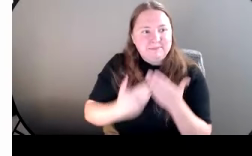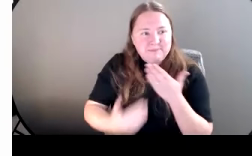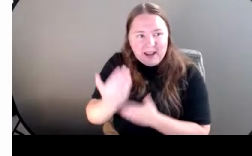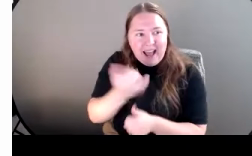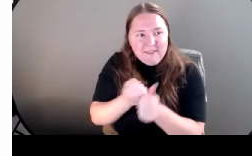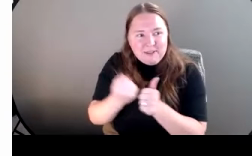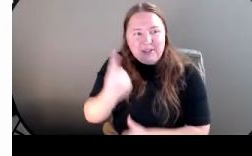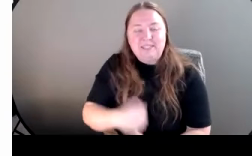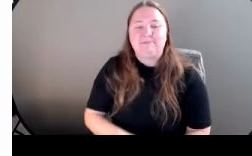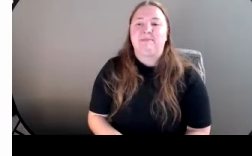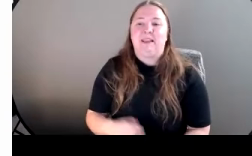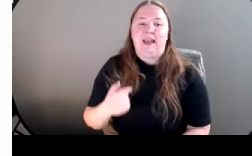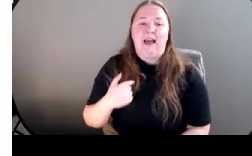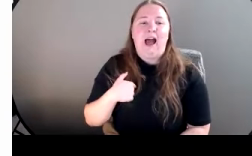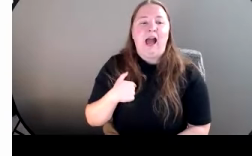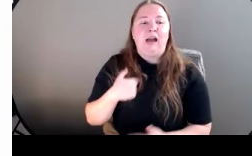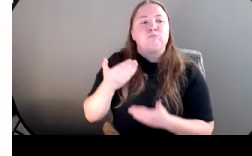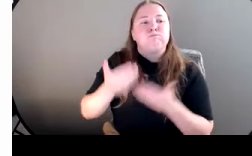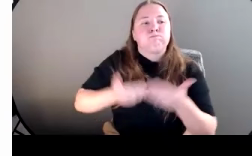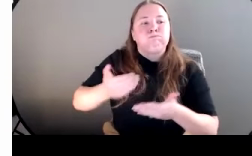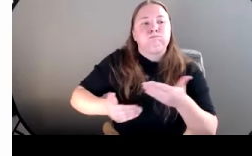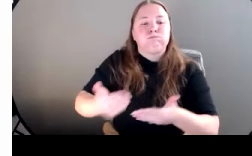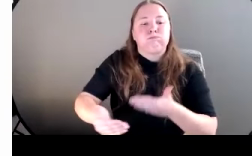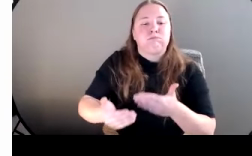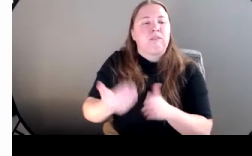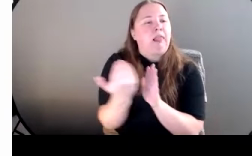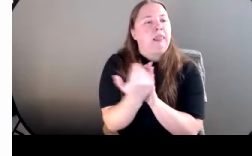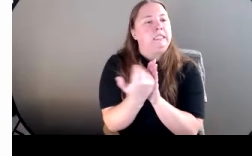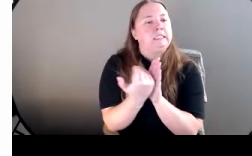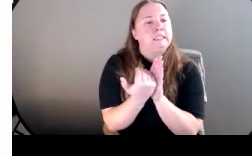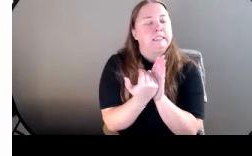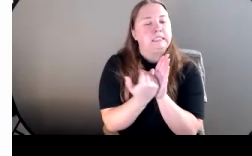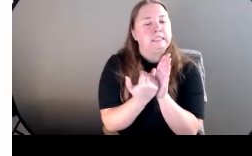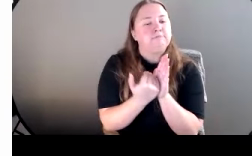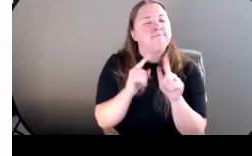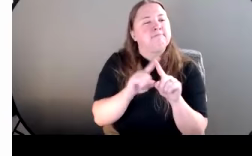So I'm going to be running through, a list of different places